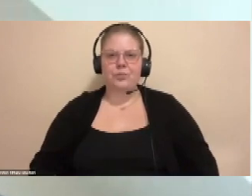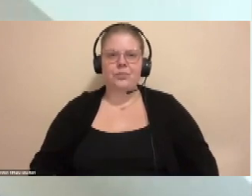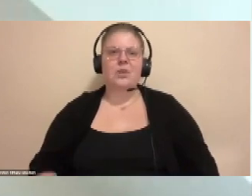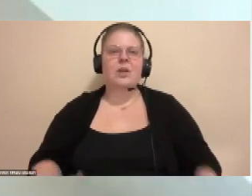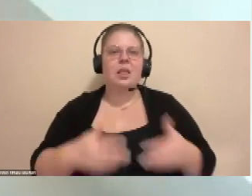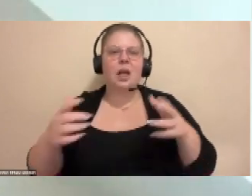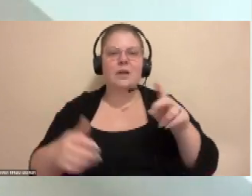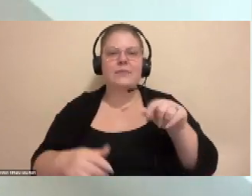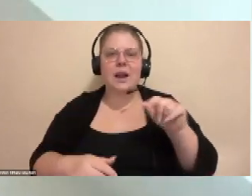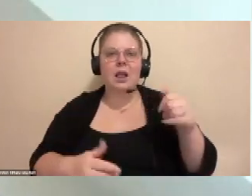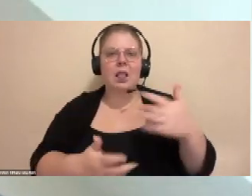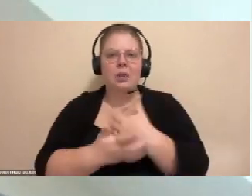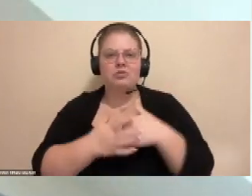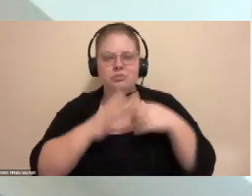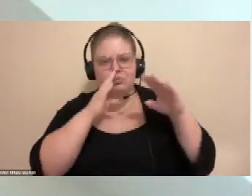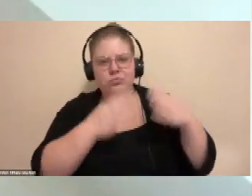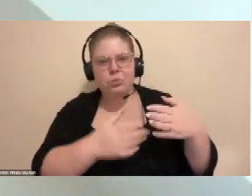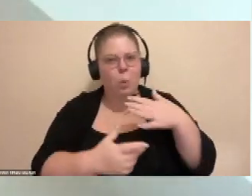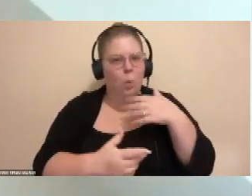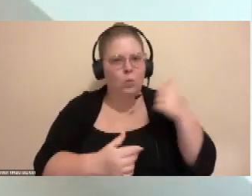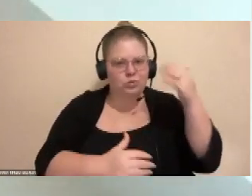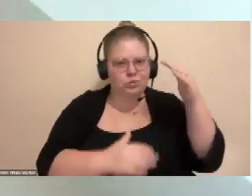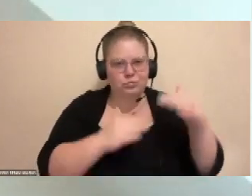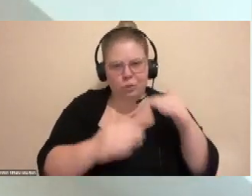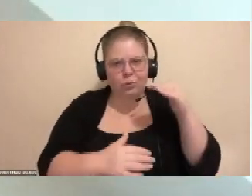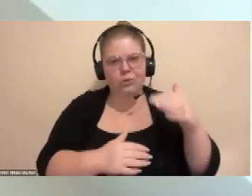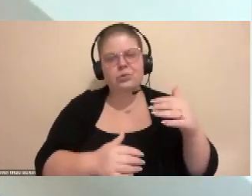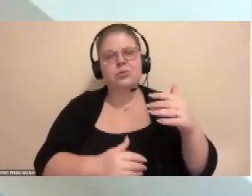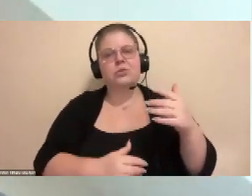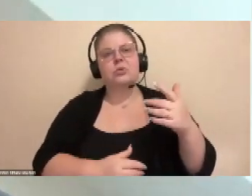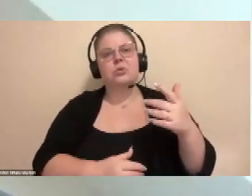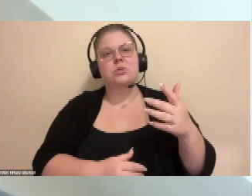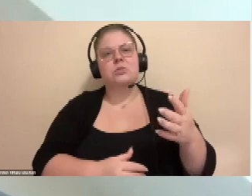And we have really high quality longitudinal data collection